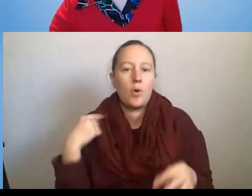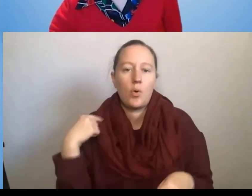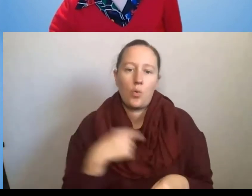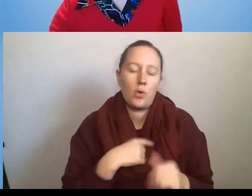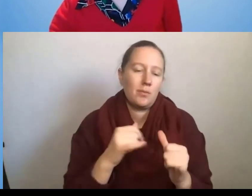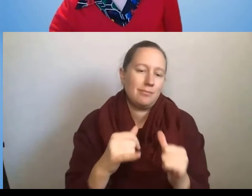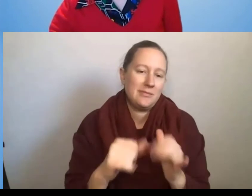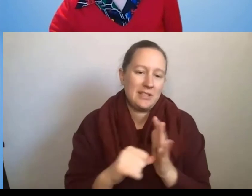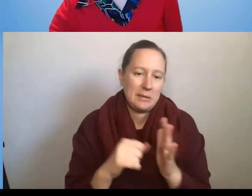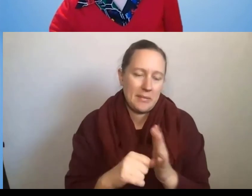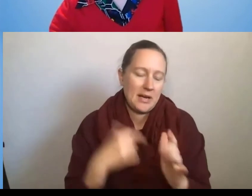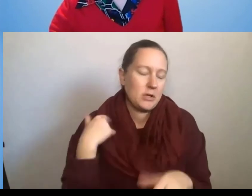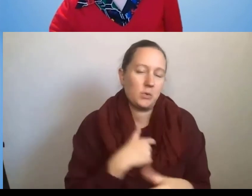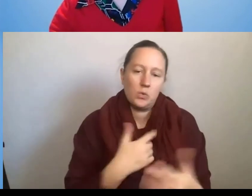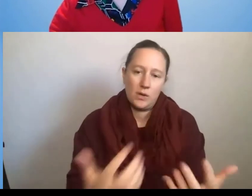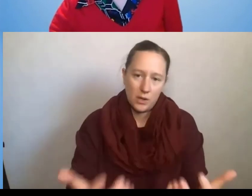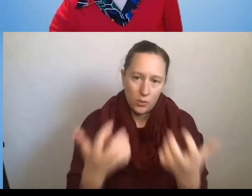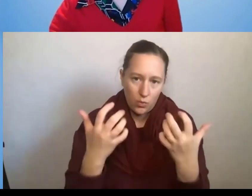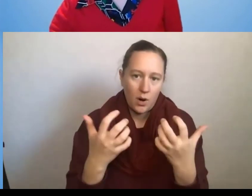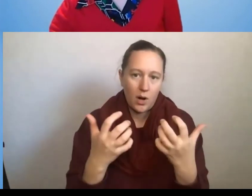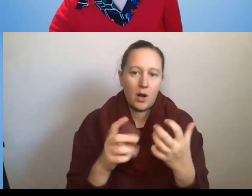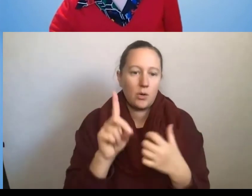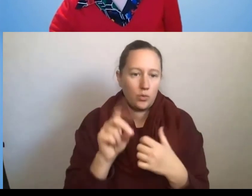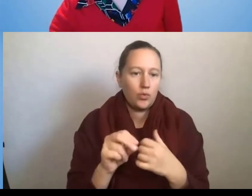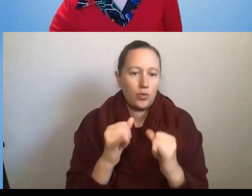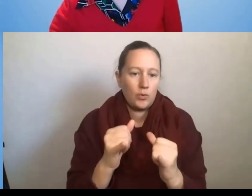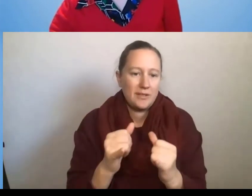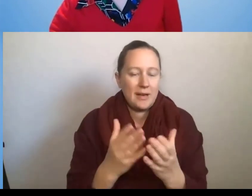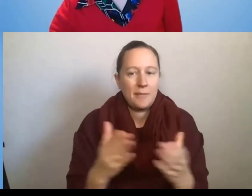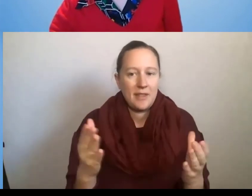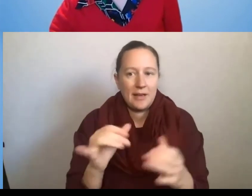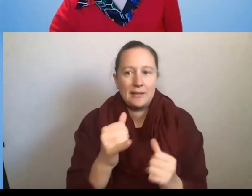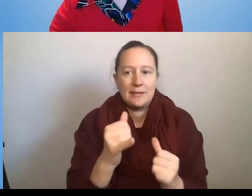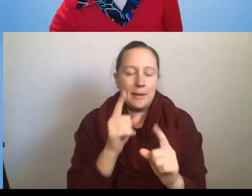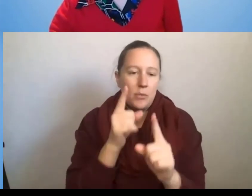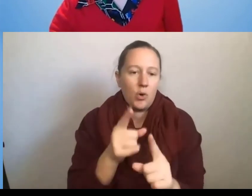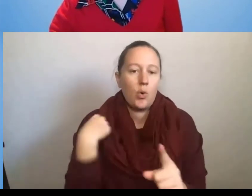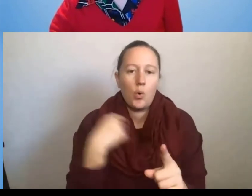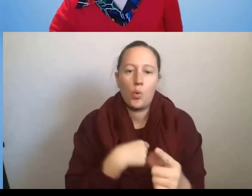We're trying to do the same thing, and we're trying to make those projects